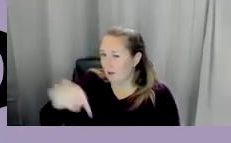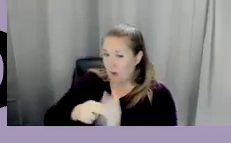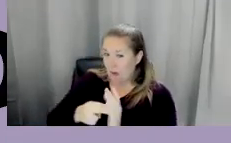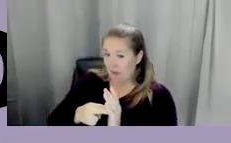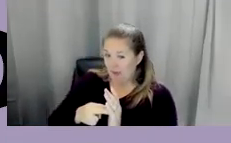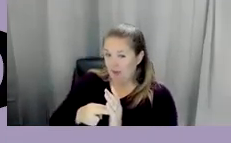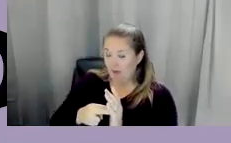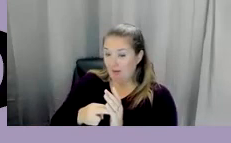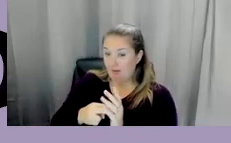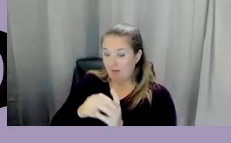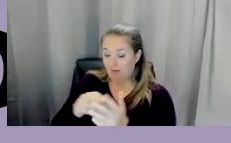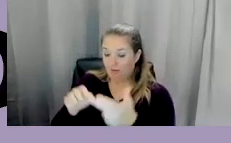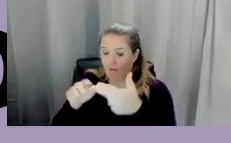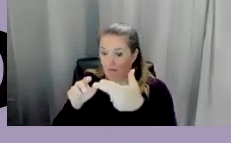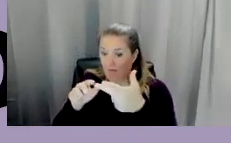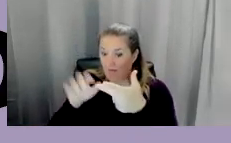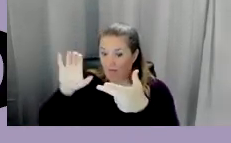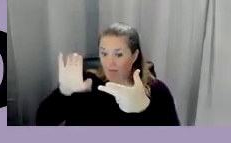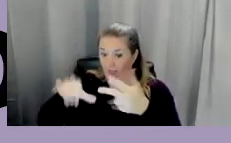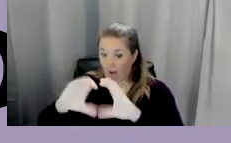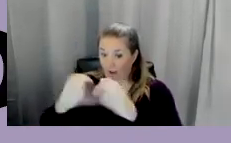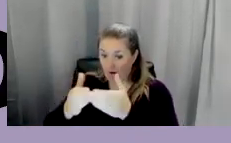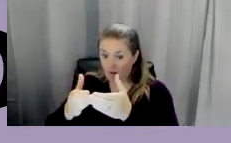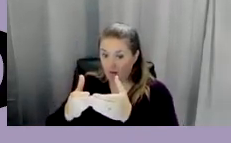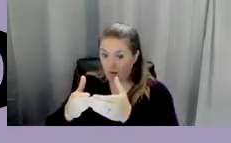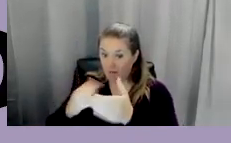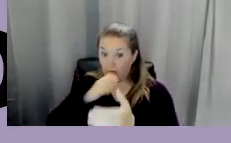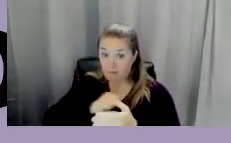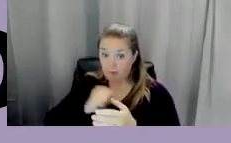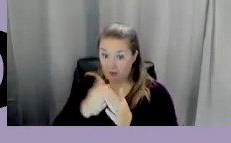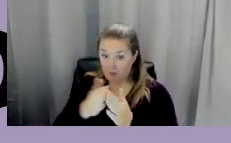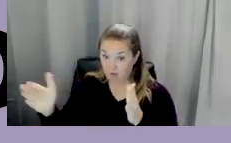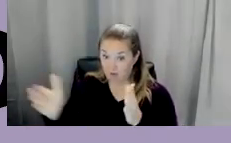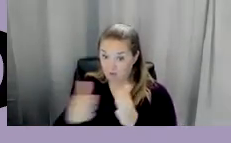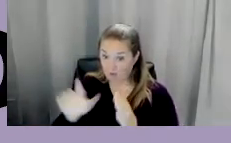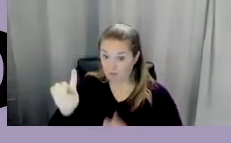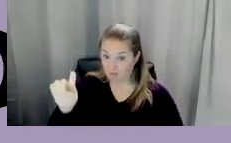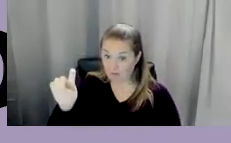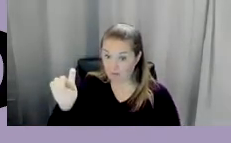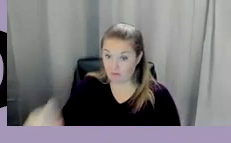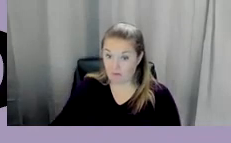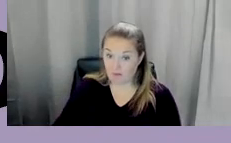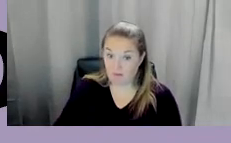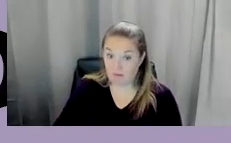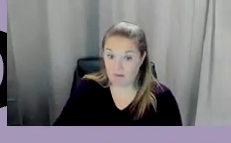COMMUNITIES, IS THERE AN AGE RANGE FOR THIS GRANT.